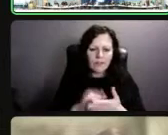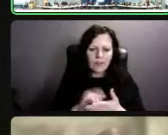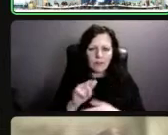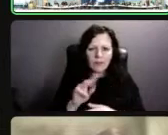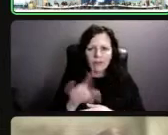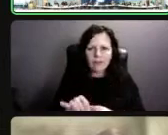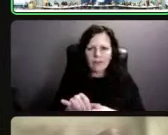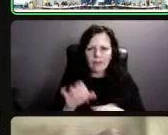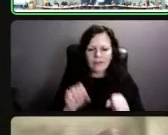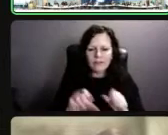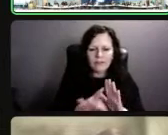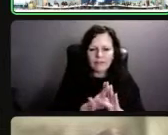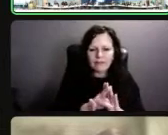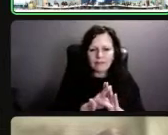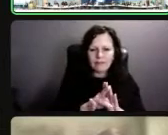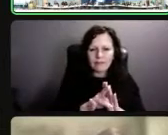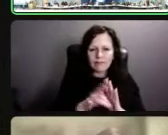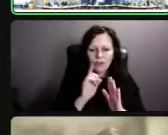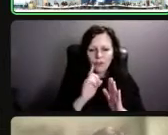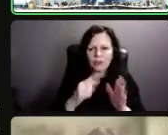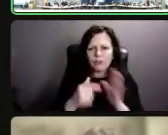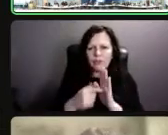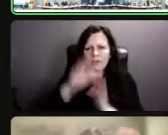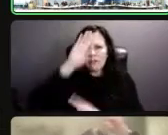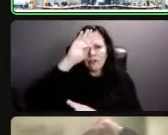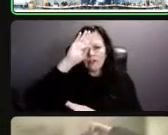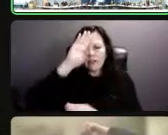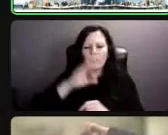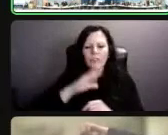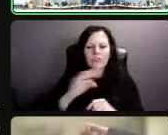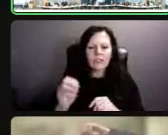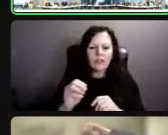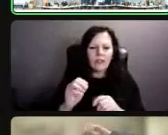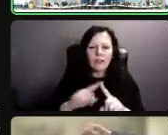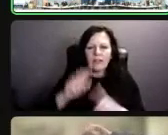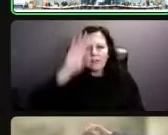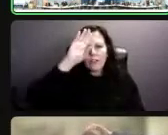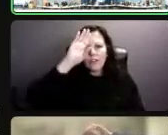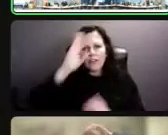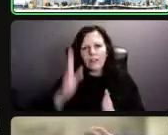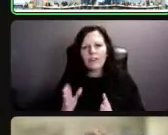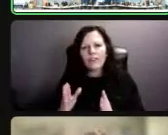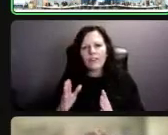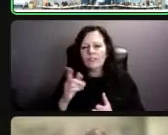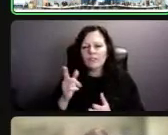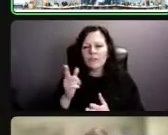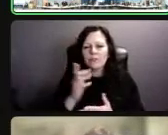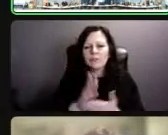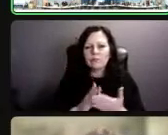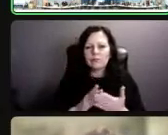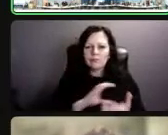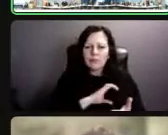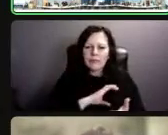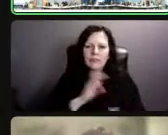MISSING?